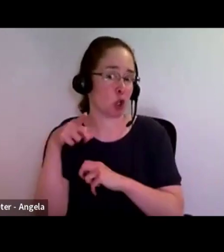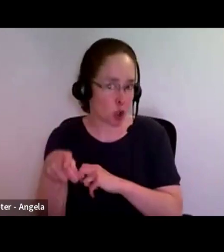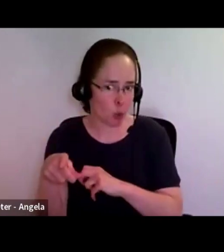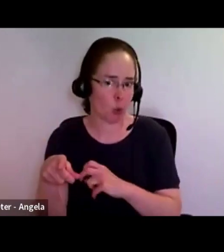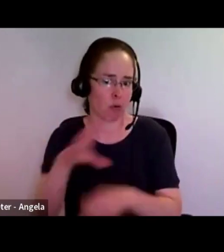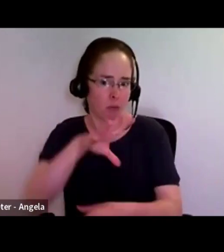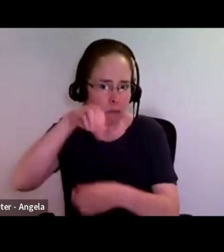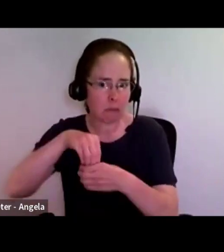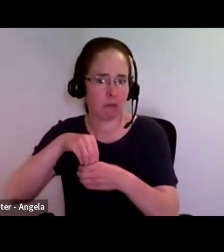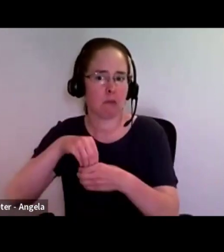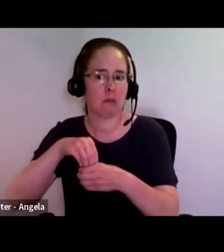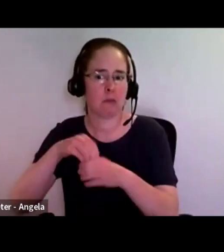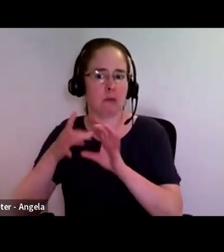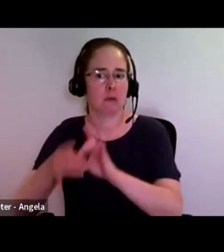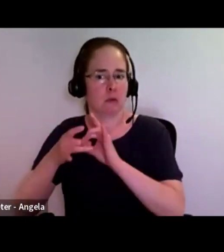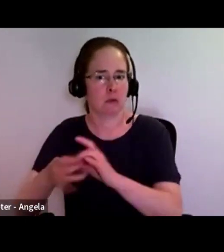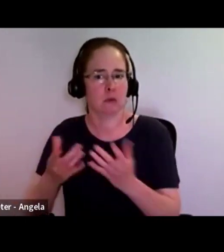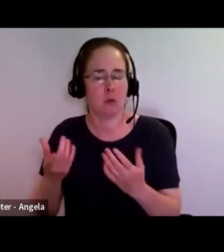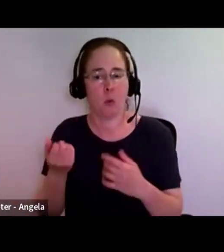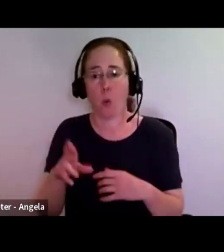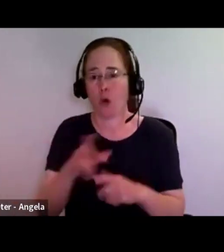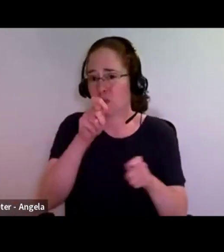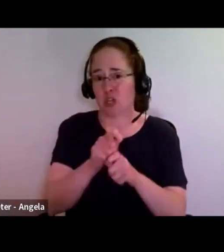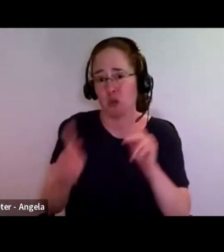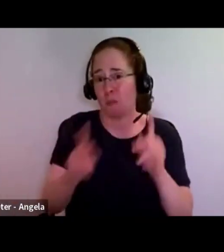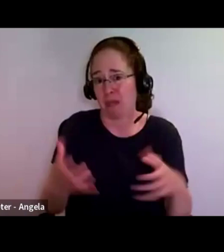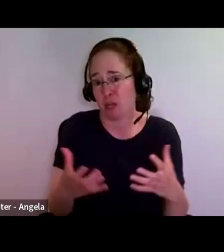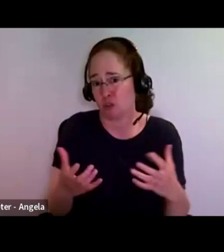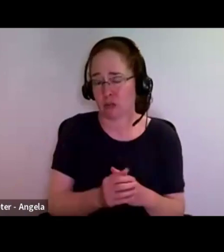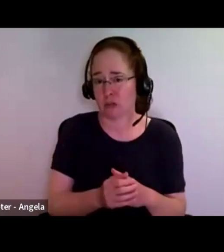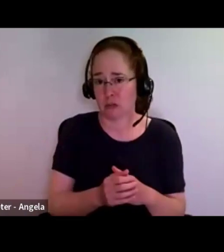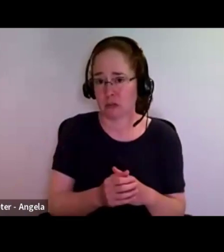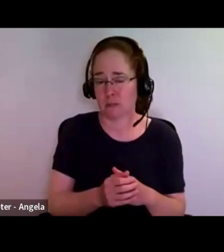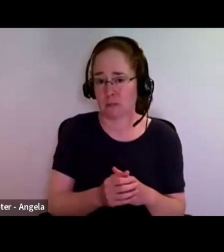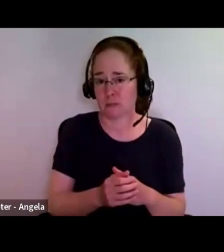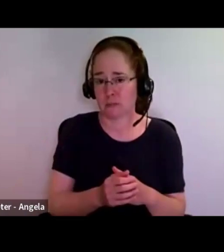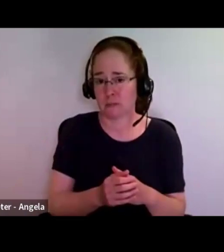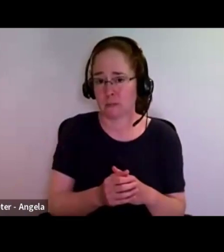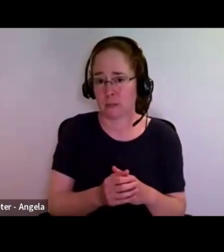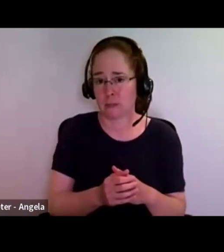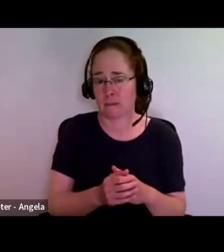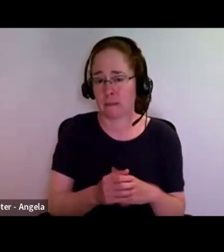that most relate to you or to a particular population. And I see